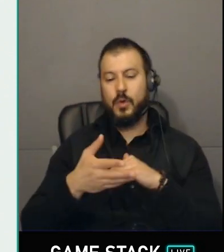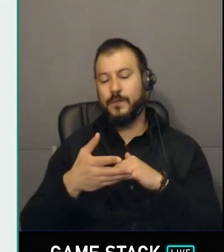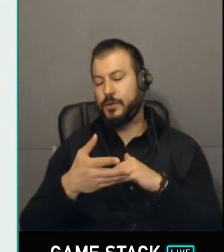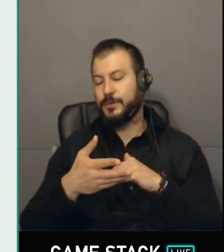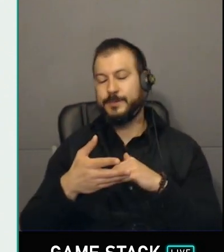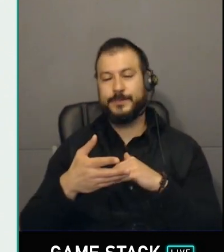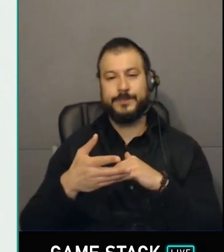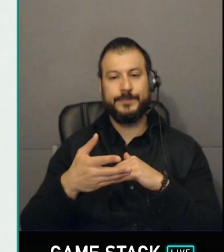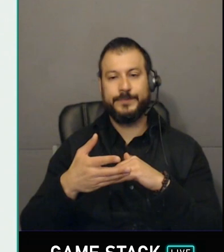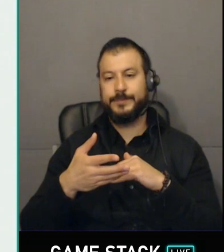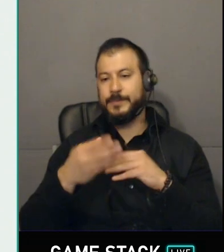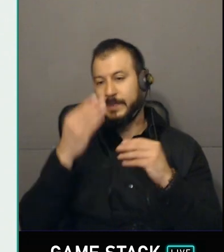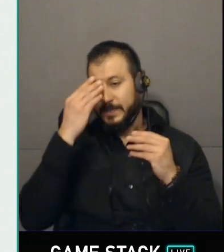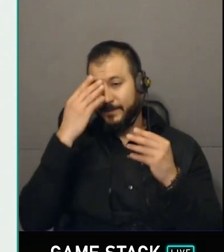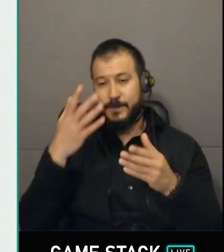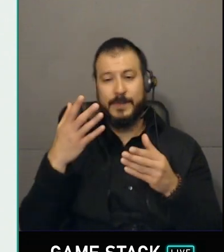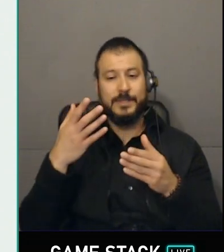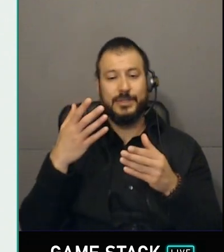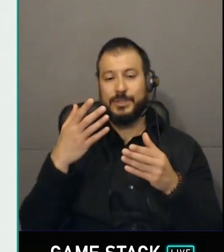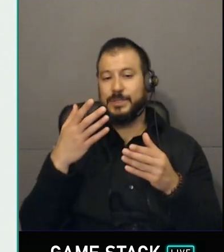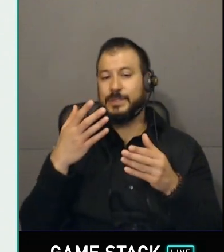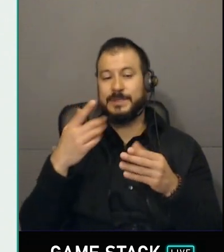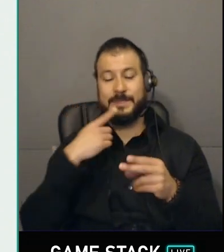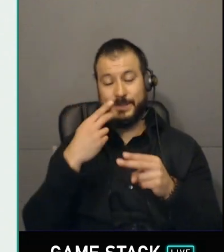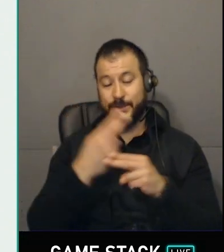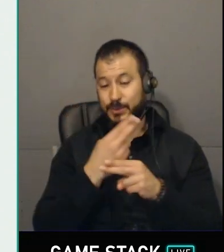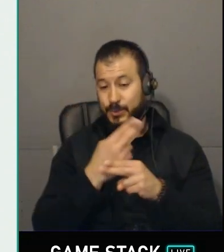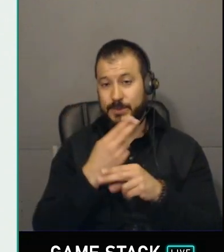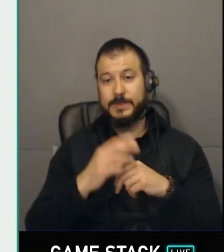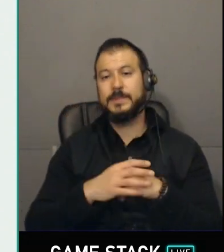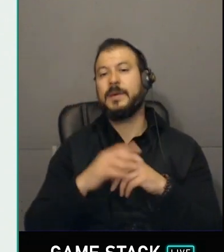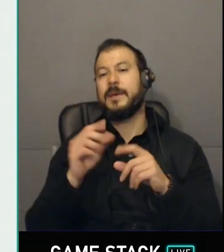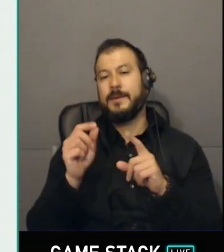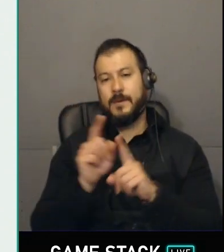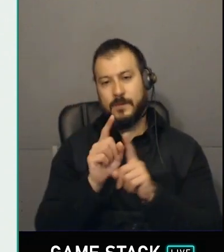the information that is used, and for those titles that